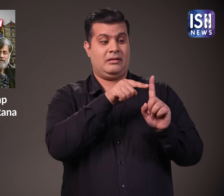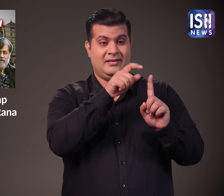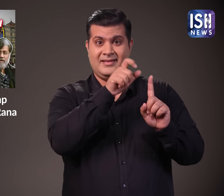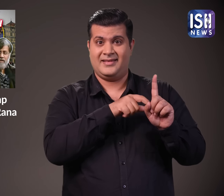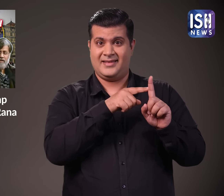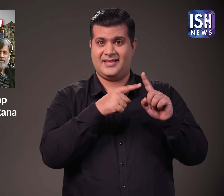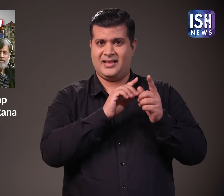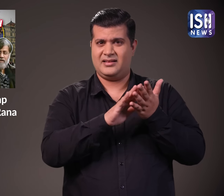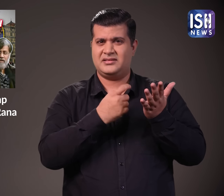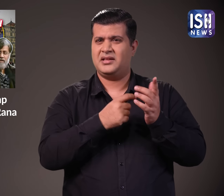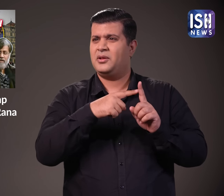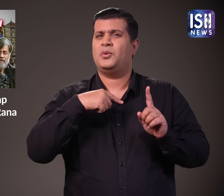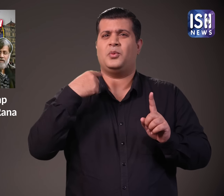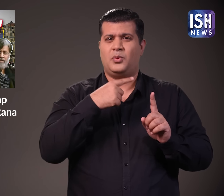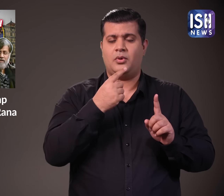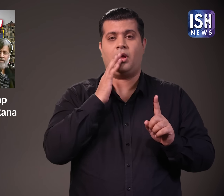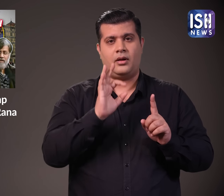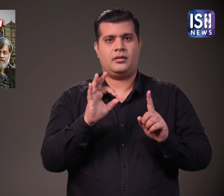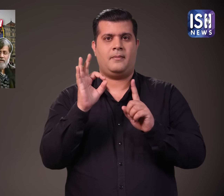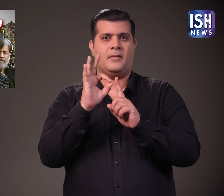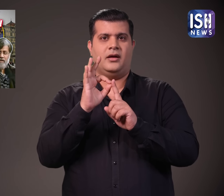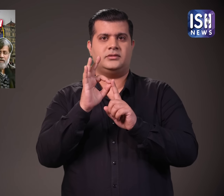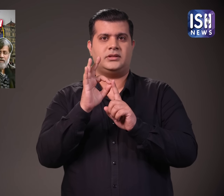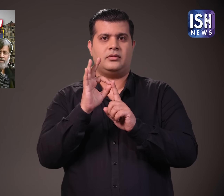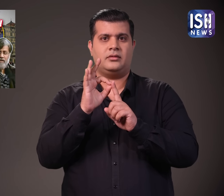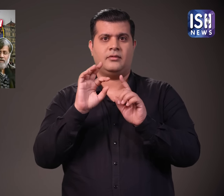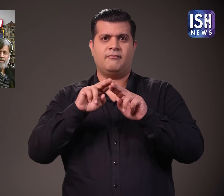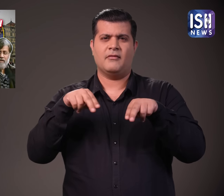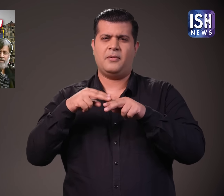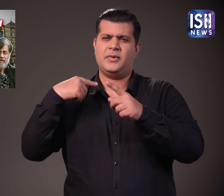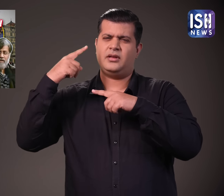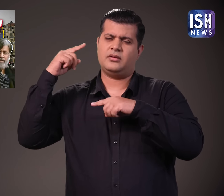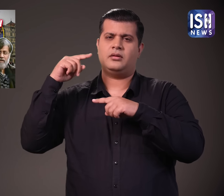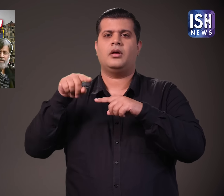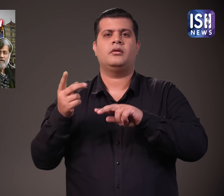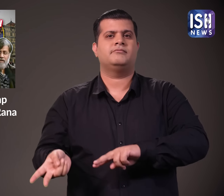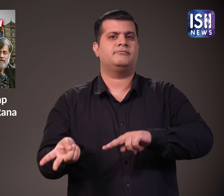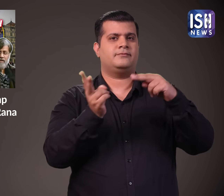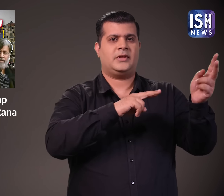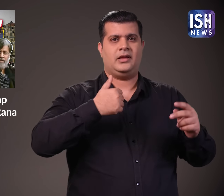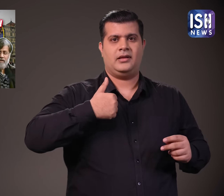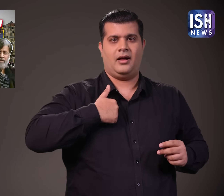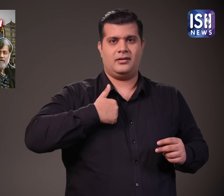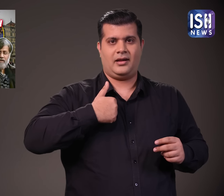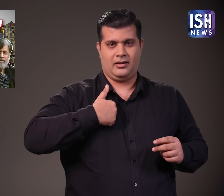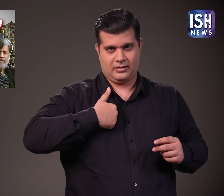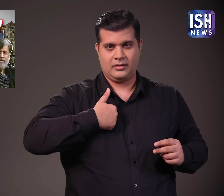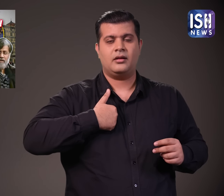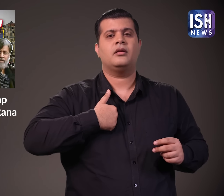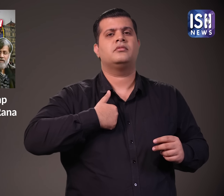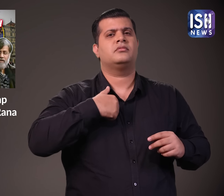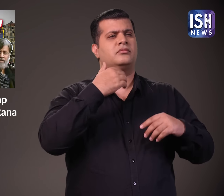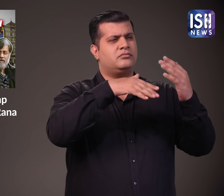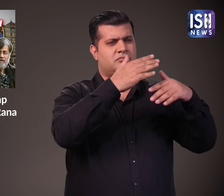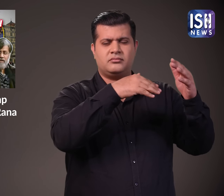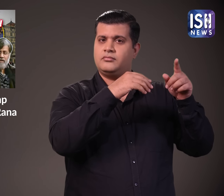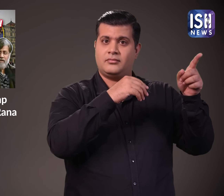Rana's roots can be traced to Pakistan. He later immigrated to Canada and became its citizen.